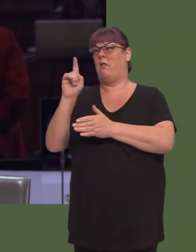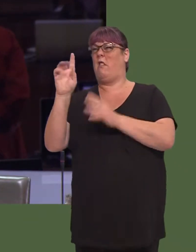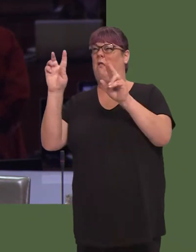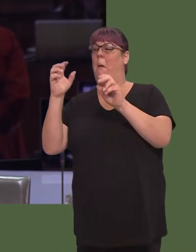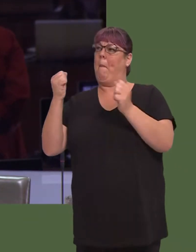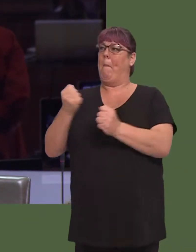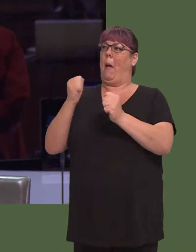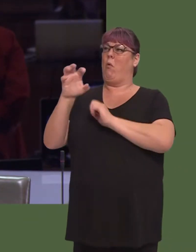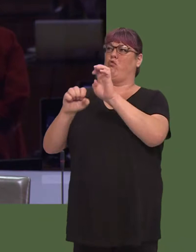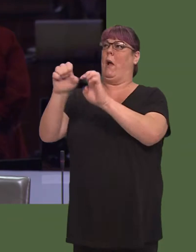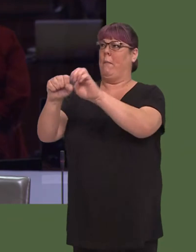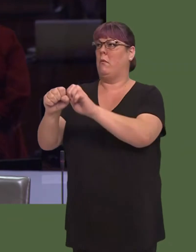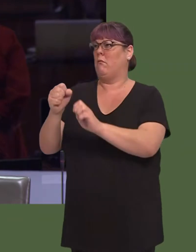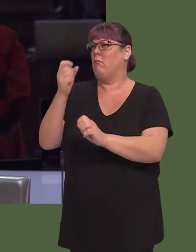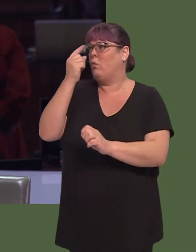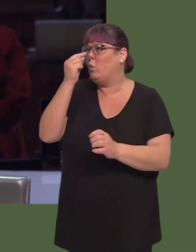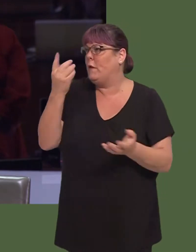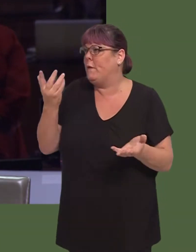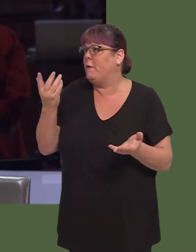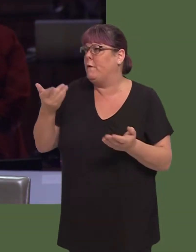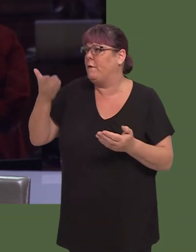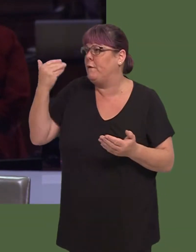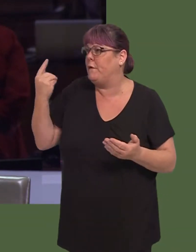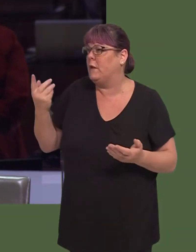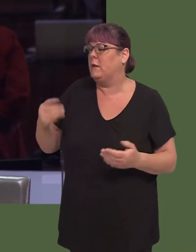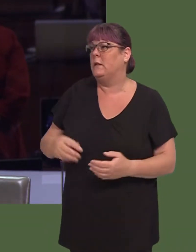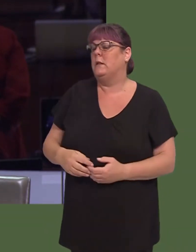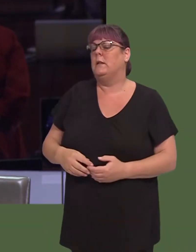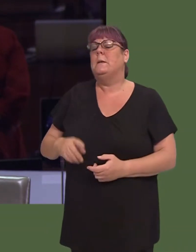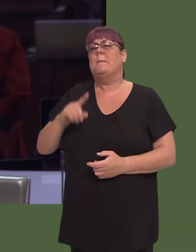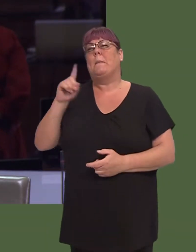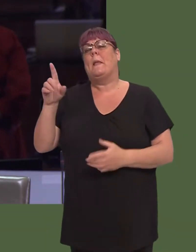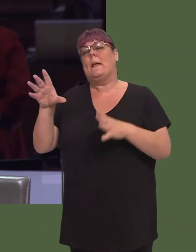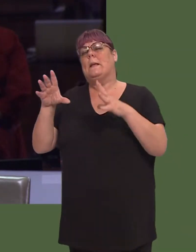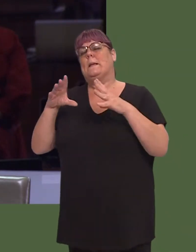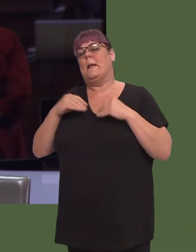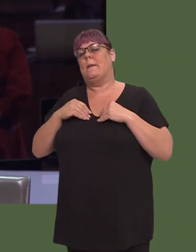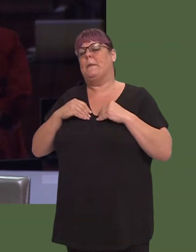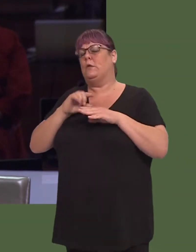to reinforce inequality, or is it your view that the children's commissioner is wrong?